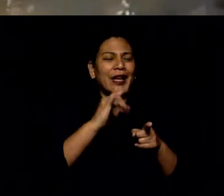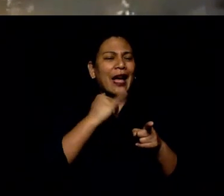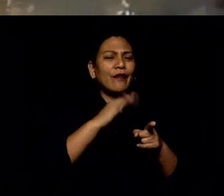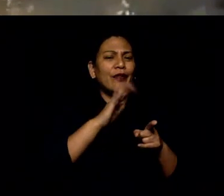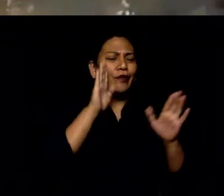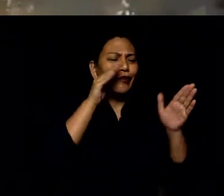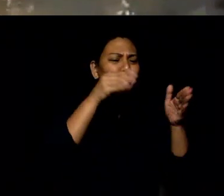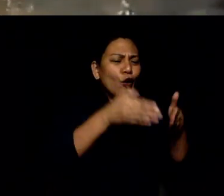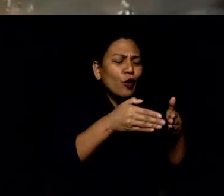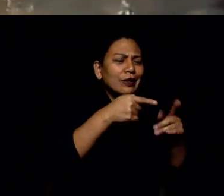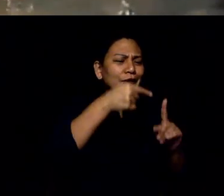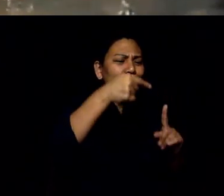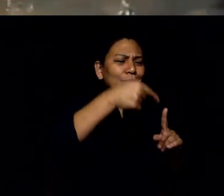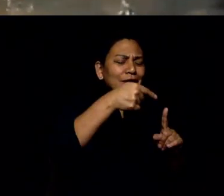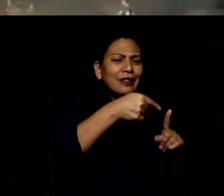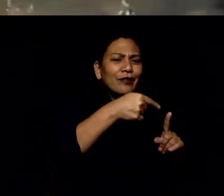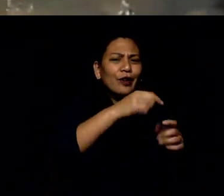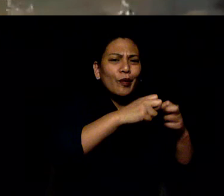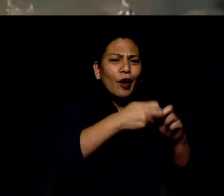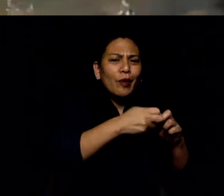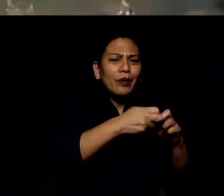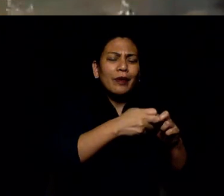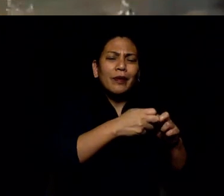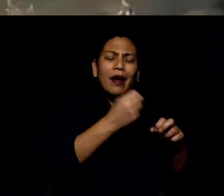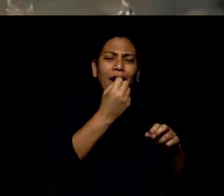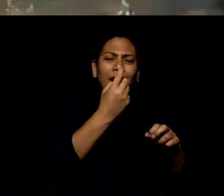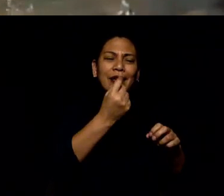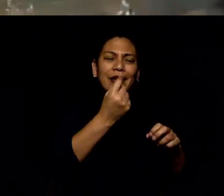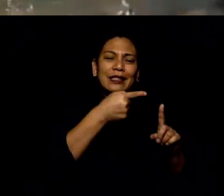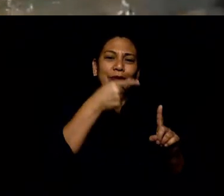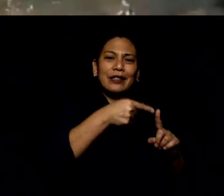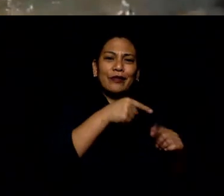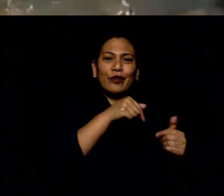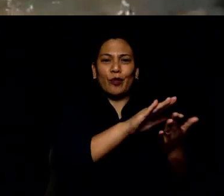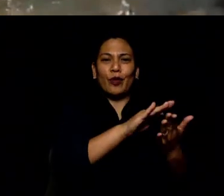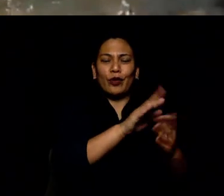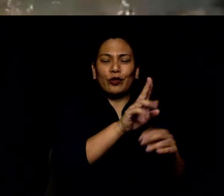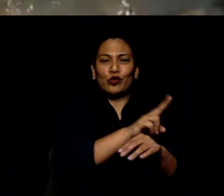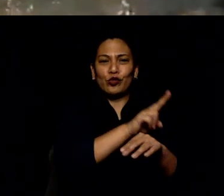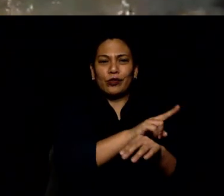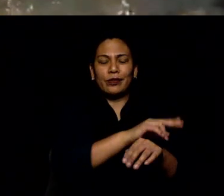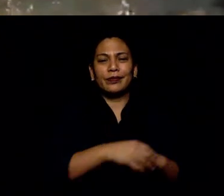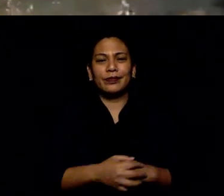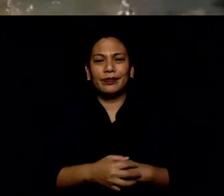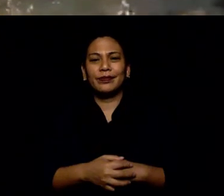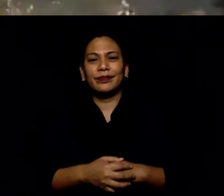looked at it in a very specific way.